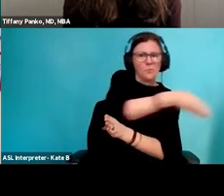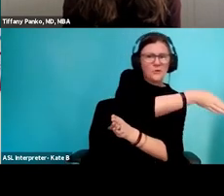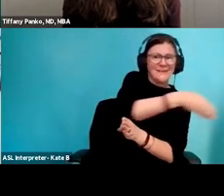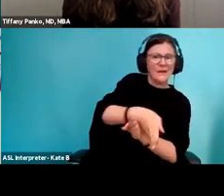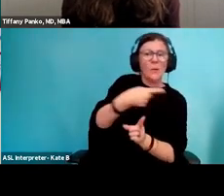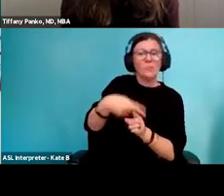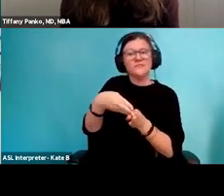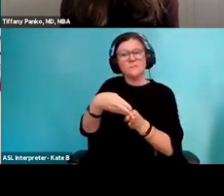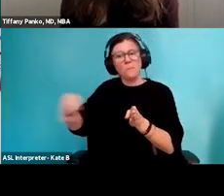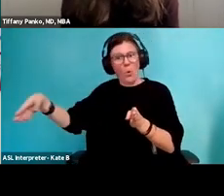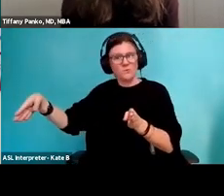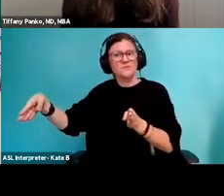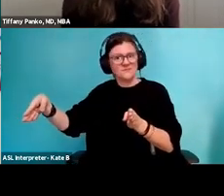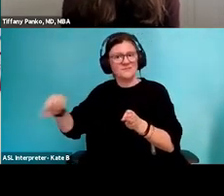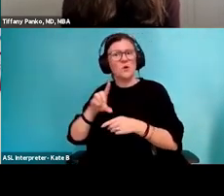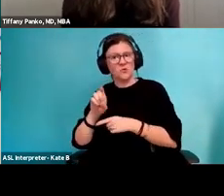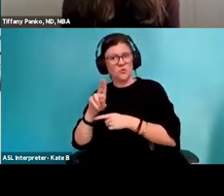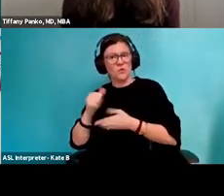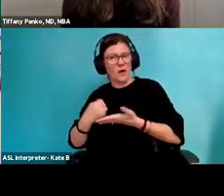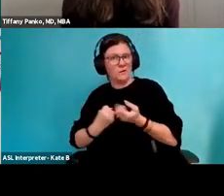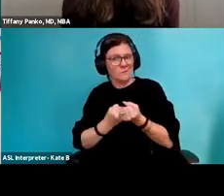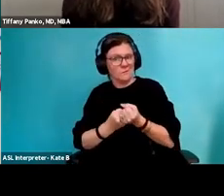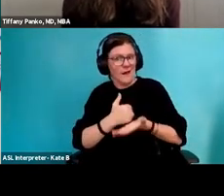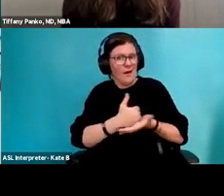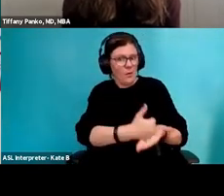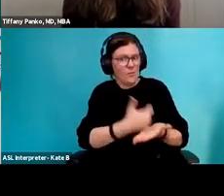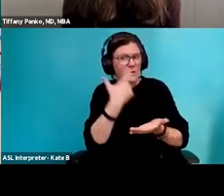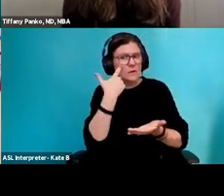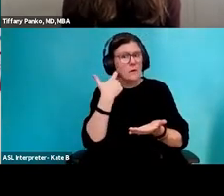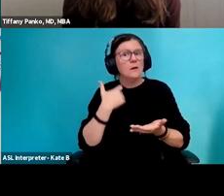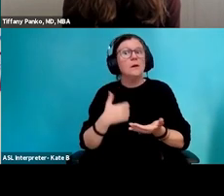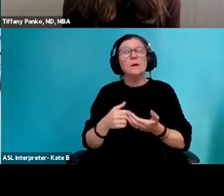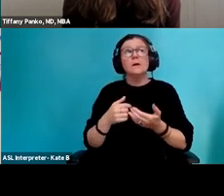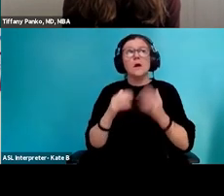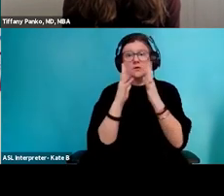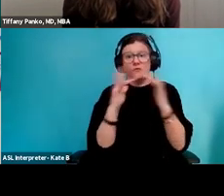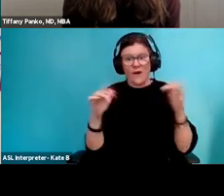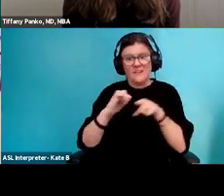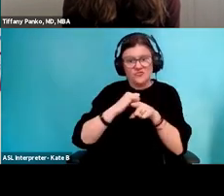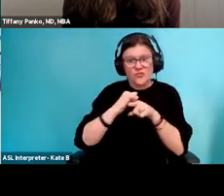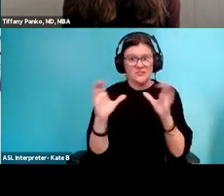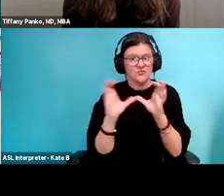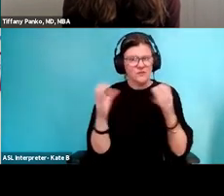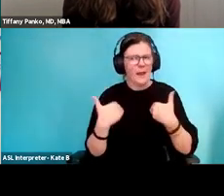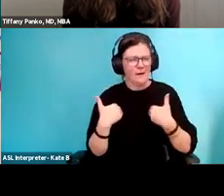period. And that is really kind of a variety trainings and certifications, if you will.